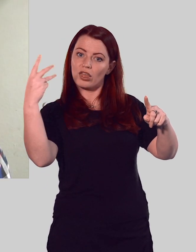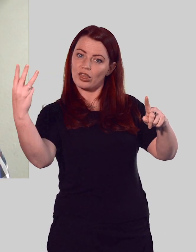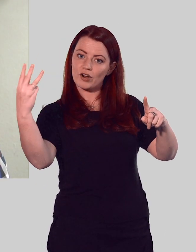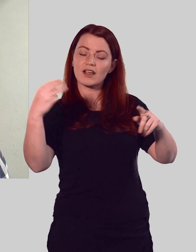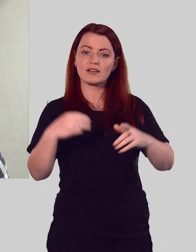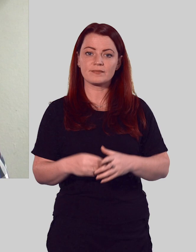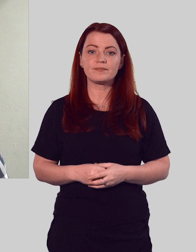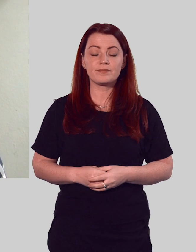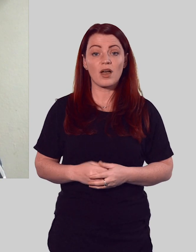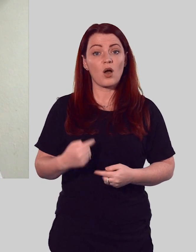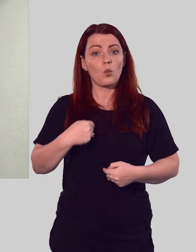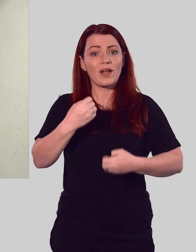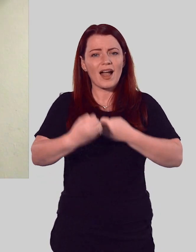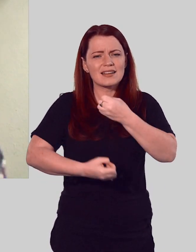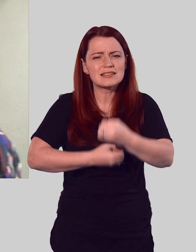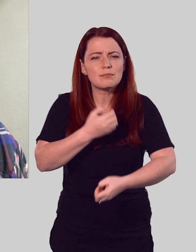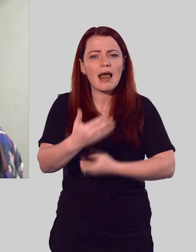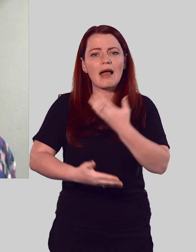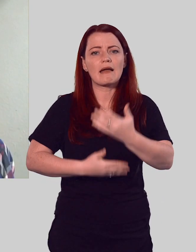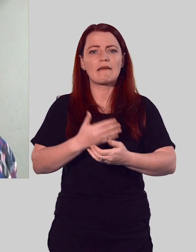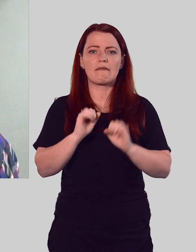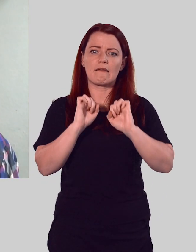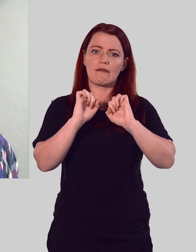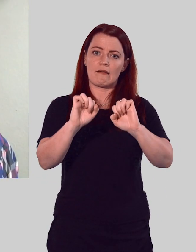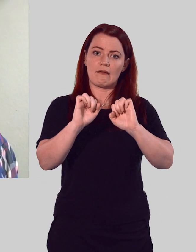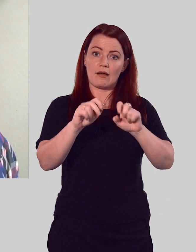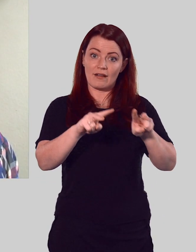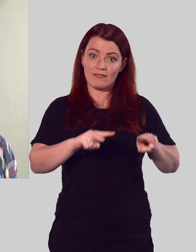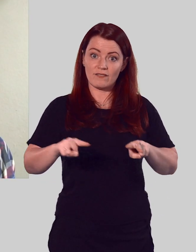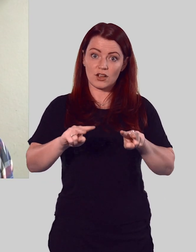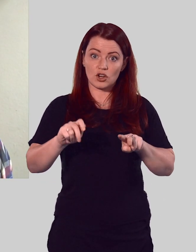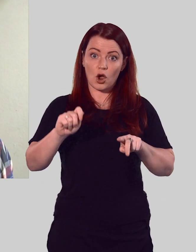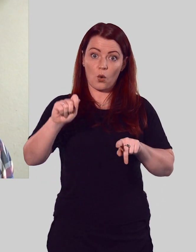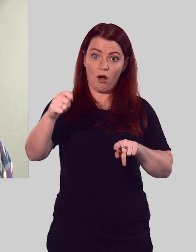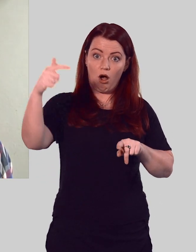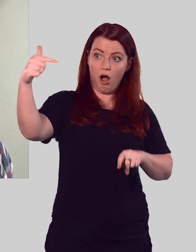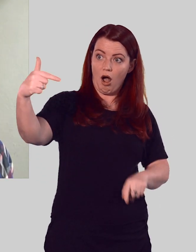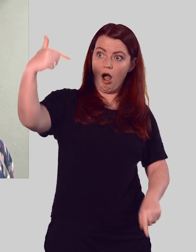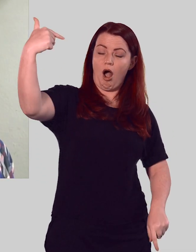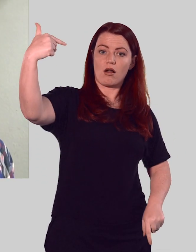And we explain that when your video is on in Zoom it's like you're in the hotel lounge